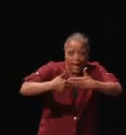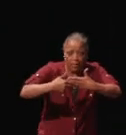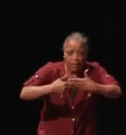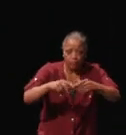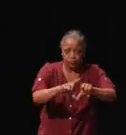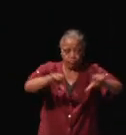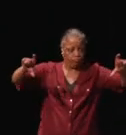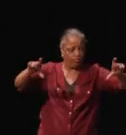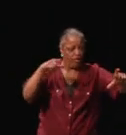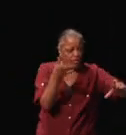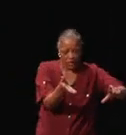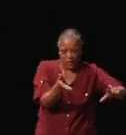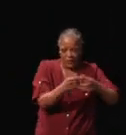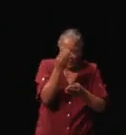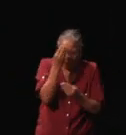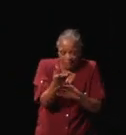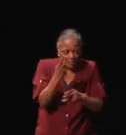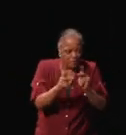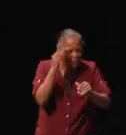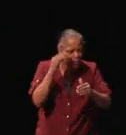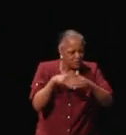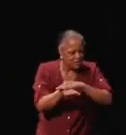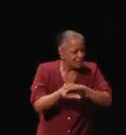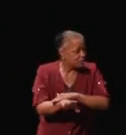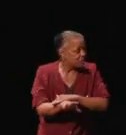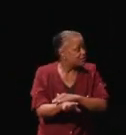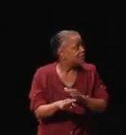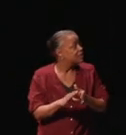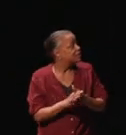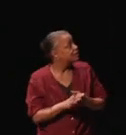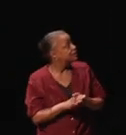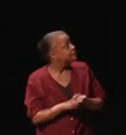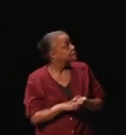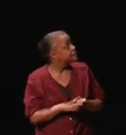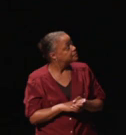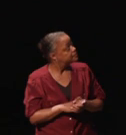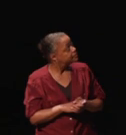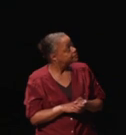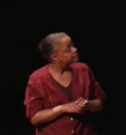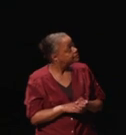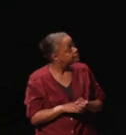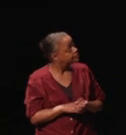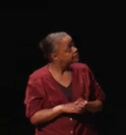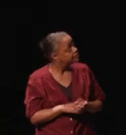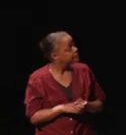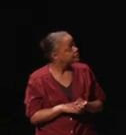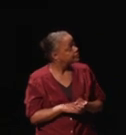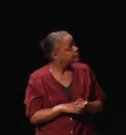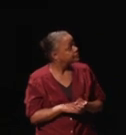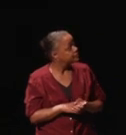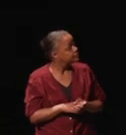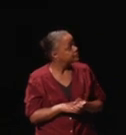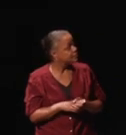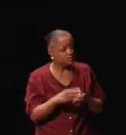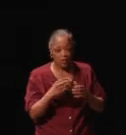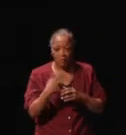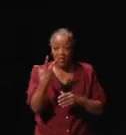do. AI did it with the old play system which is brilliant, but that was only a year. My three wishes.